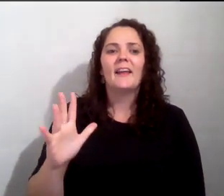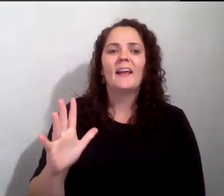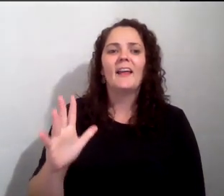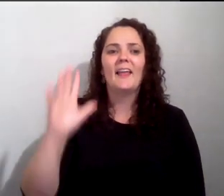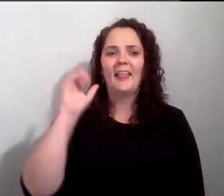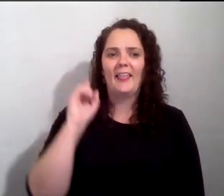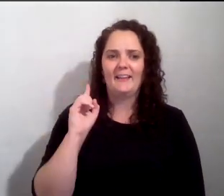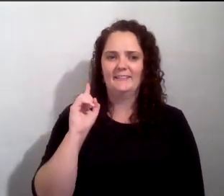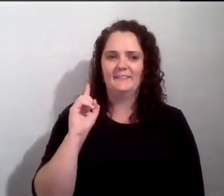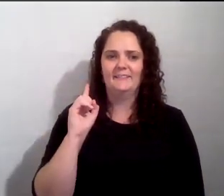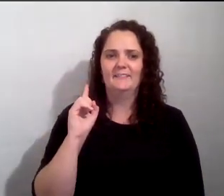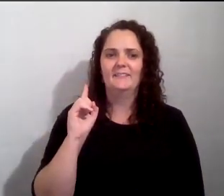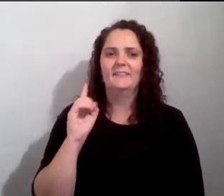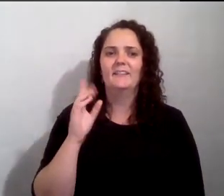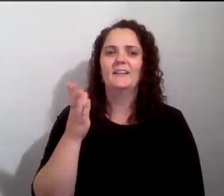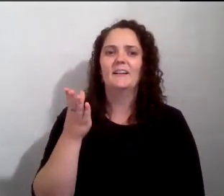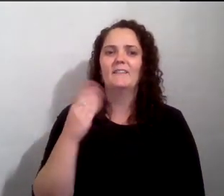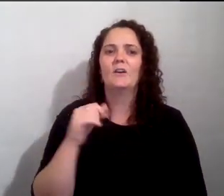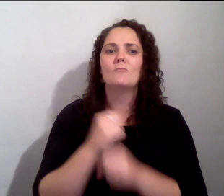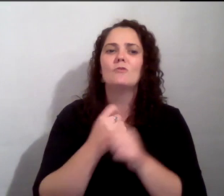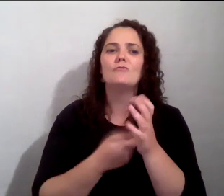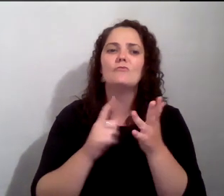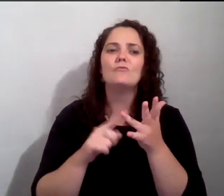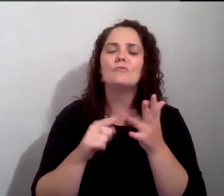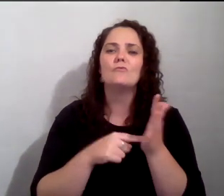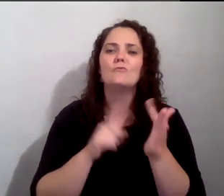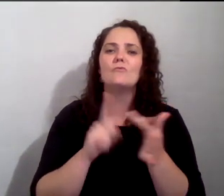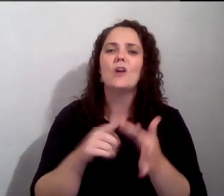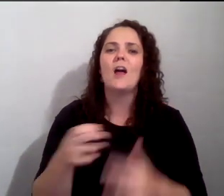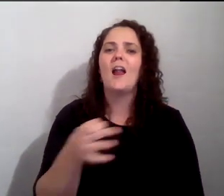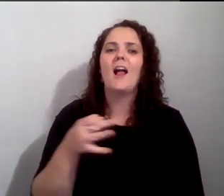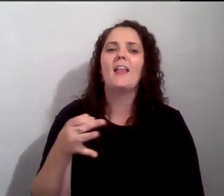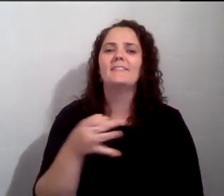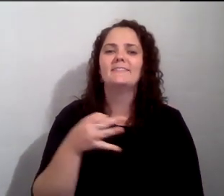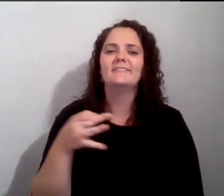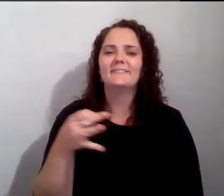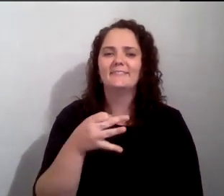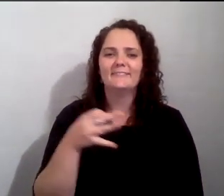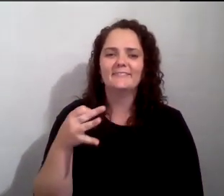to talk about these works um from Groote Eylandt, just to make a leap to the other side of